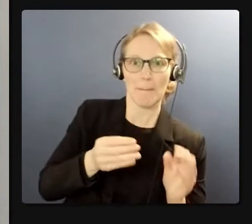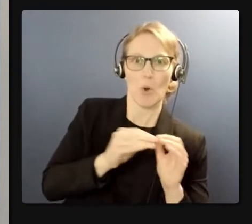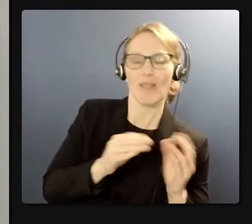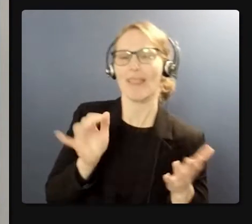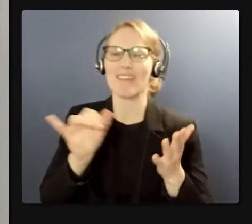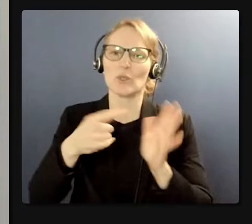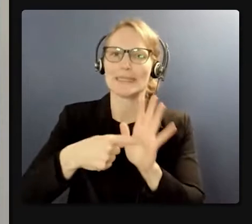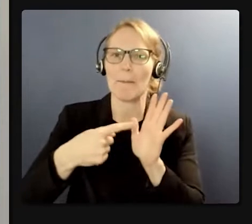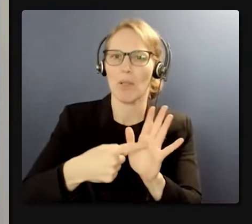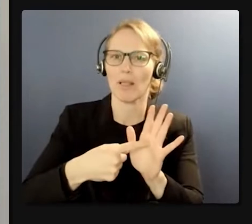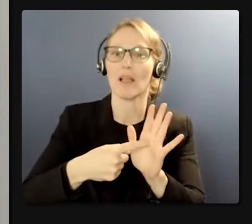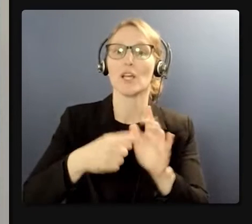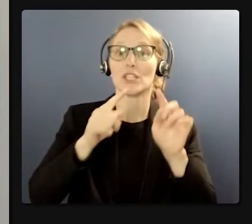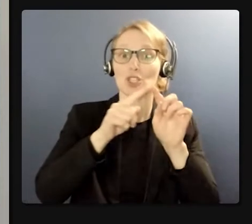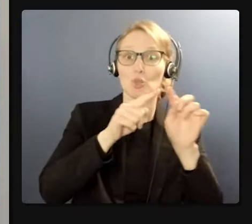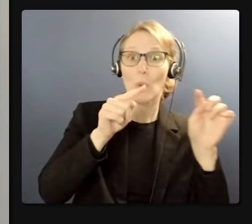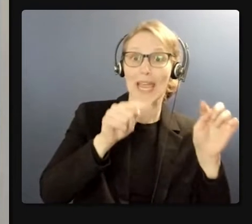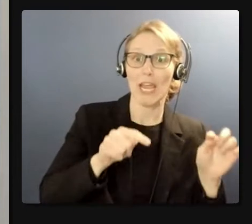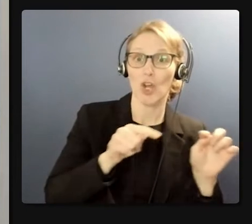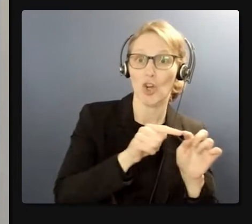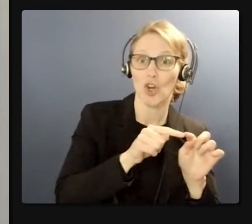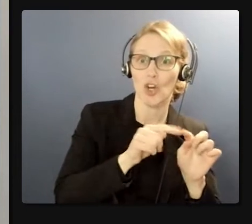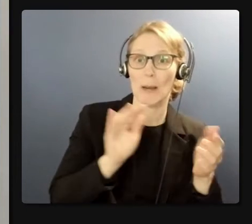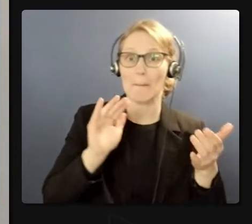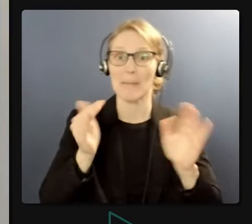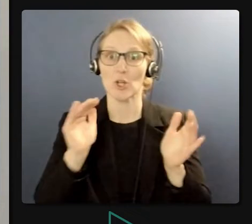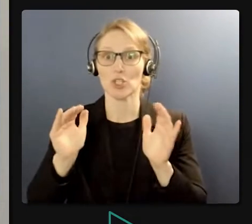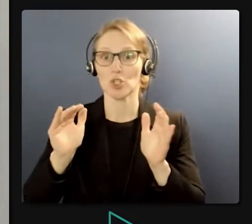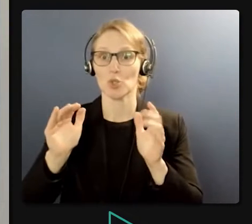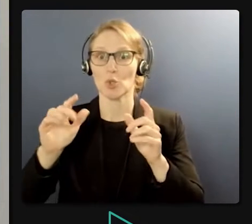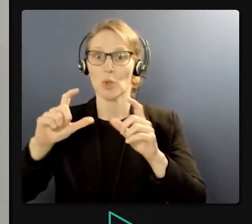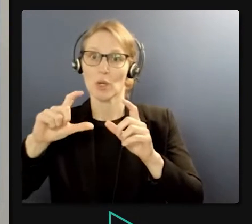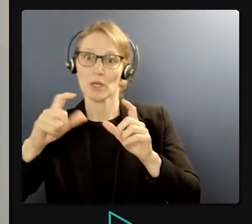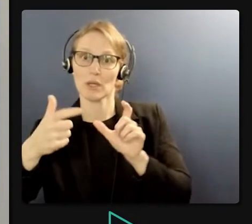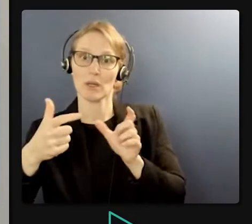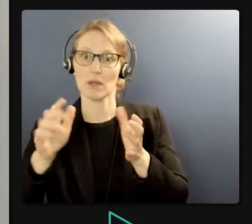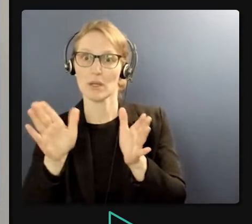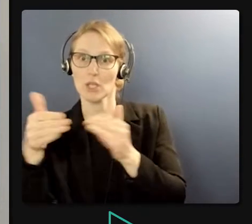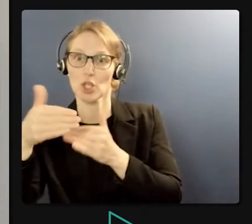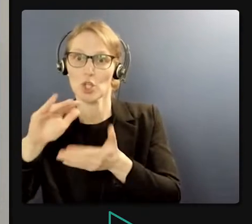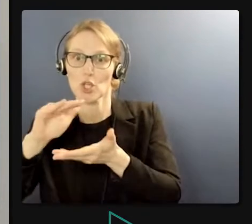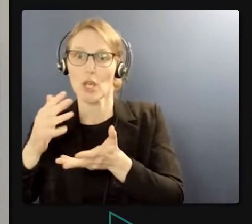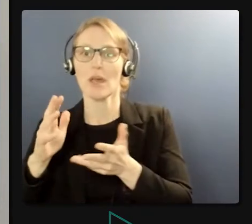over the optimization method. However, you're going to have less,